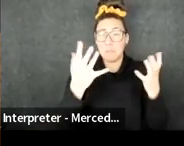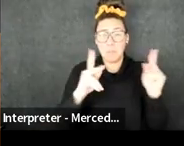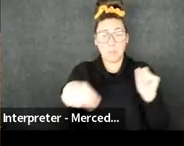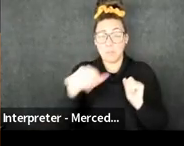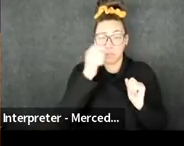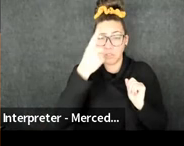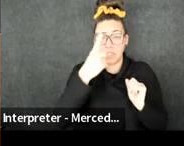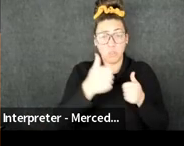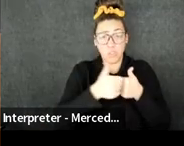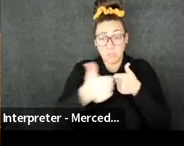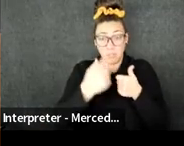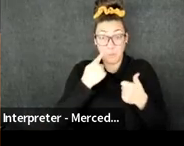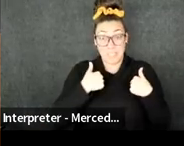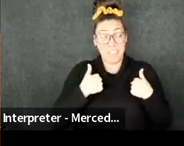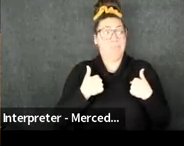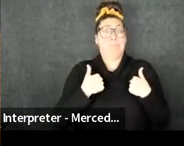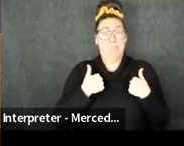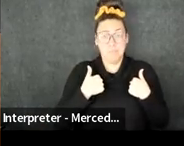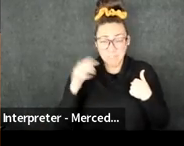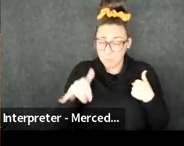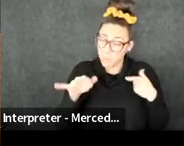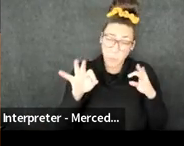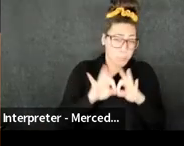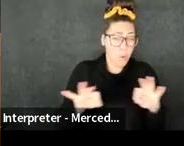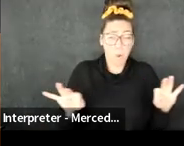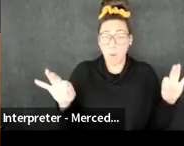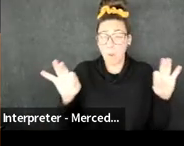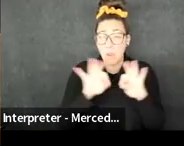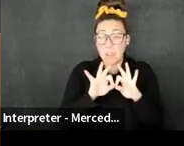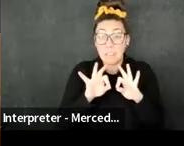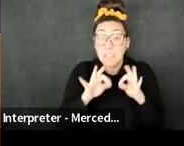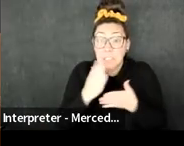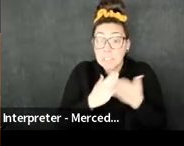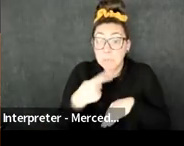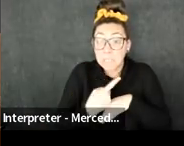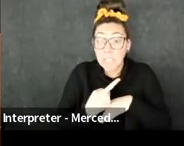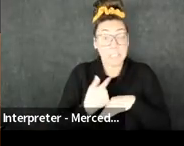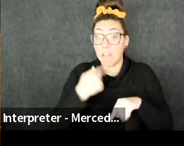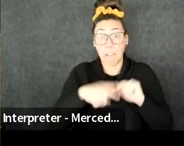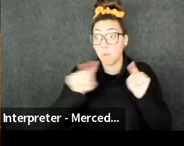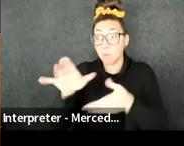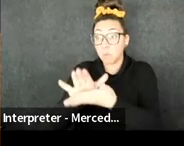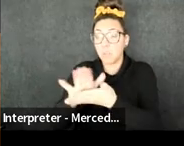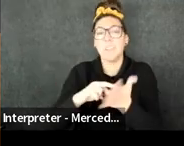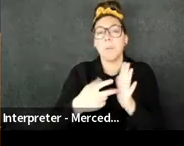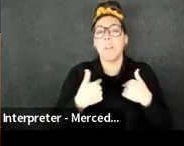for me at the time was was crucial because the days I couldn't go to school meant that I had more time at home, which meant that I can,